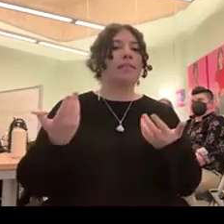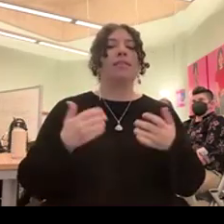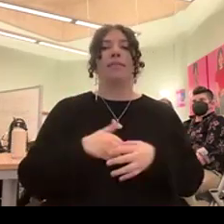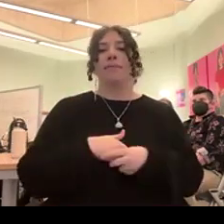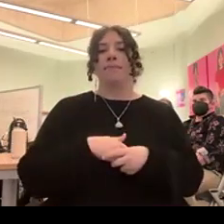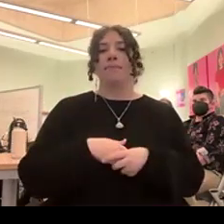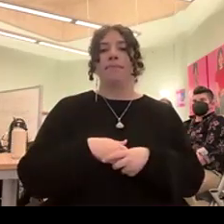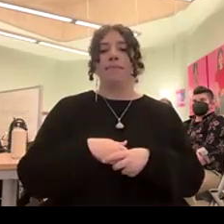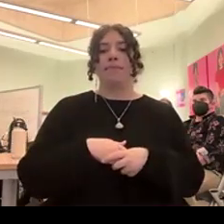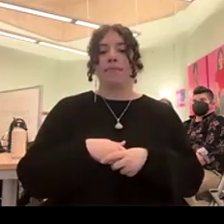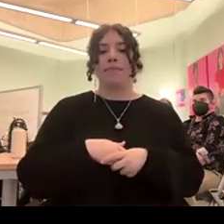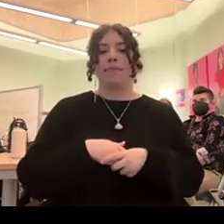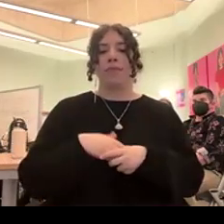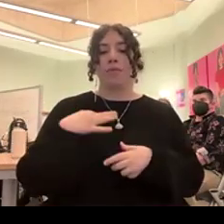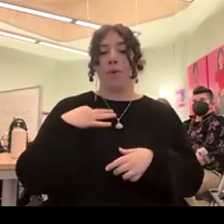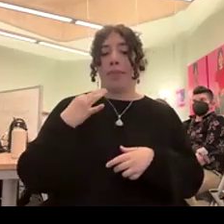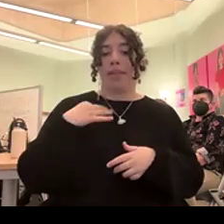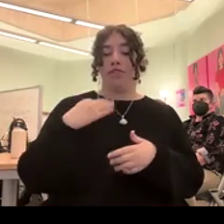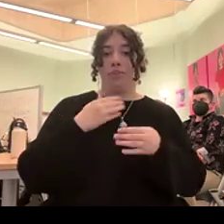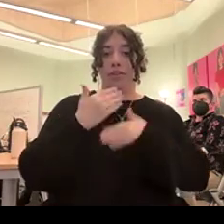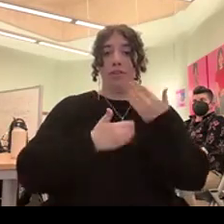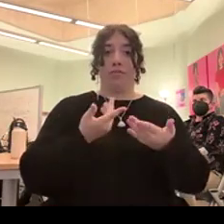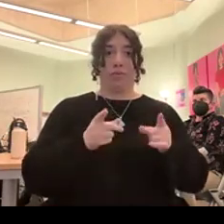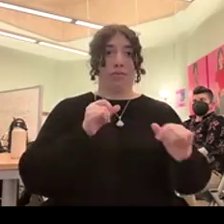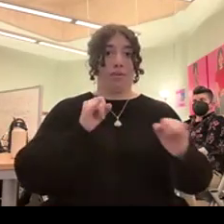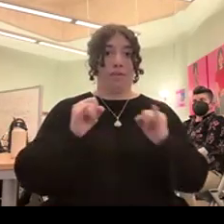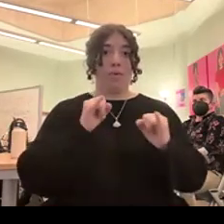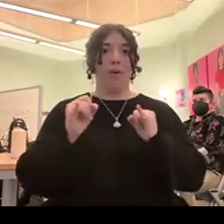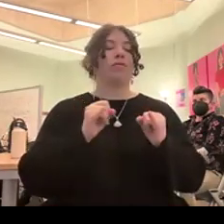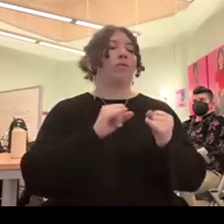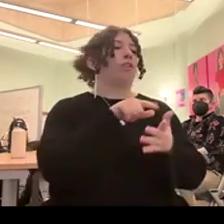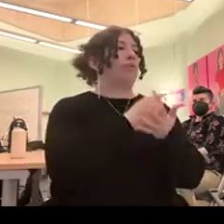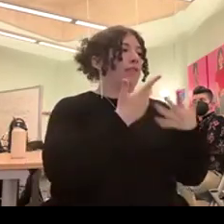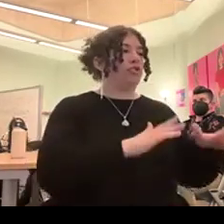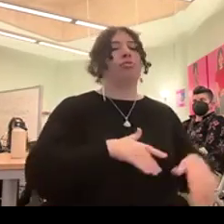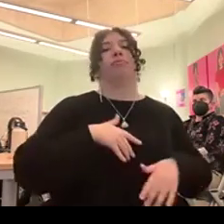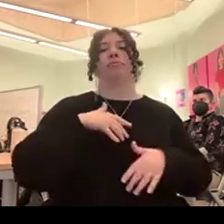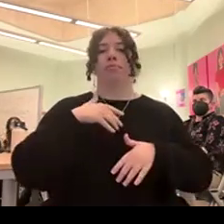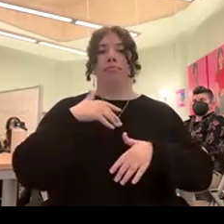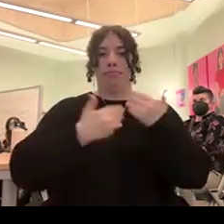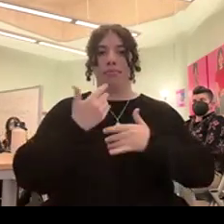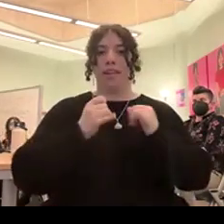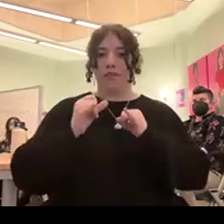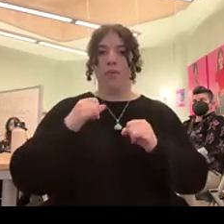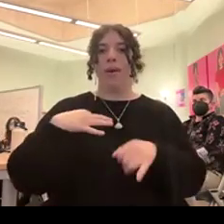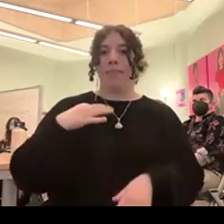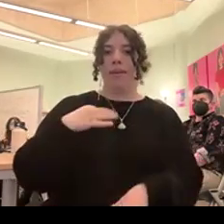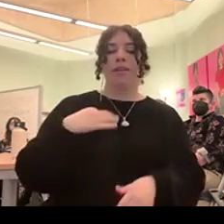when I went into the application materials and in the interviewing after I graduated,